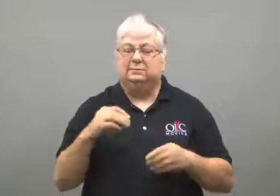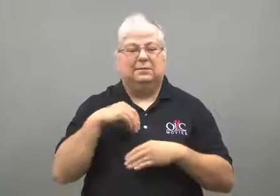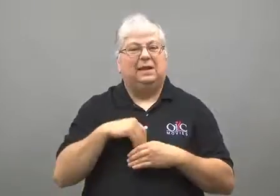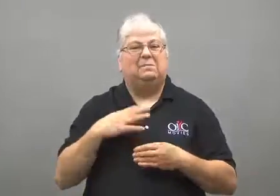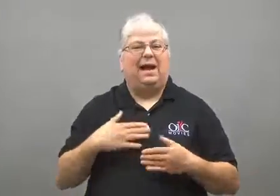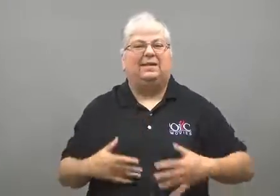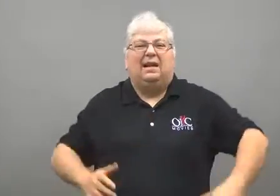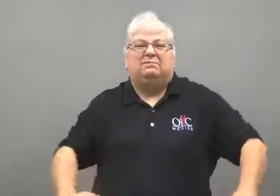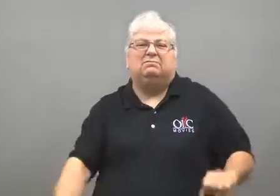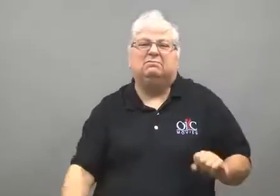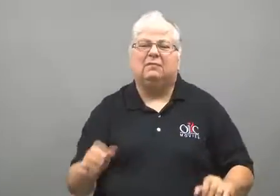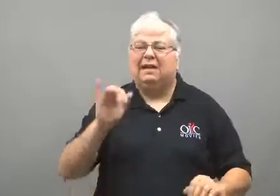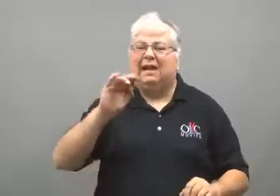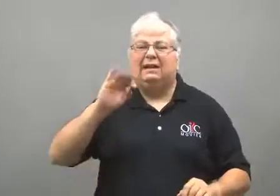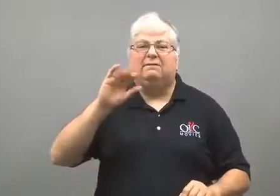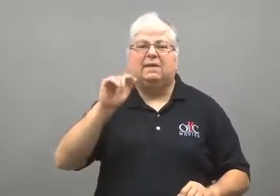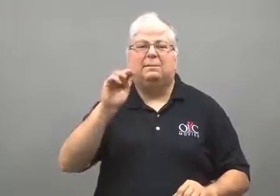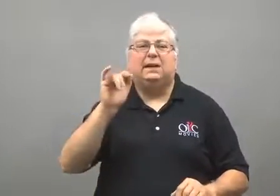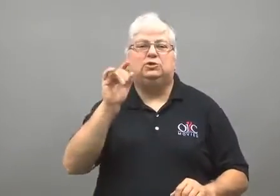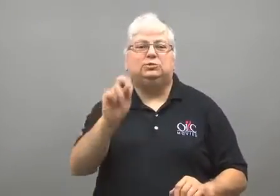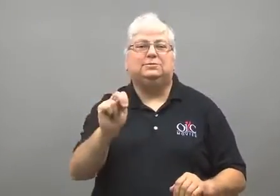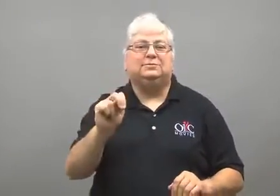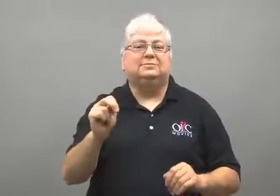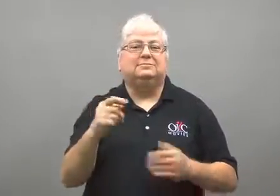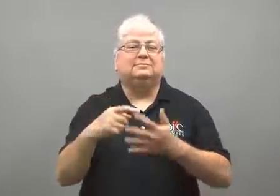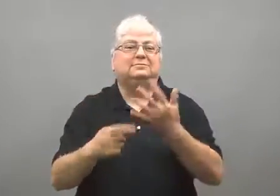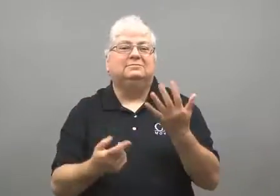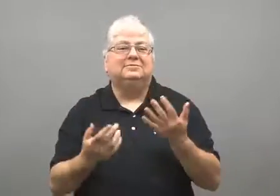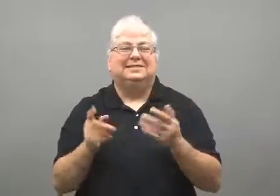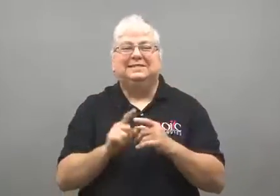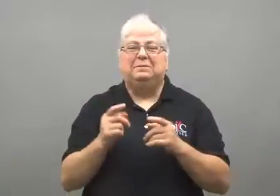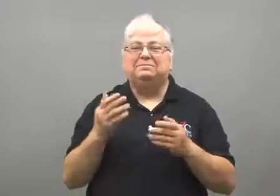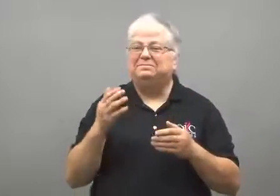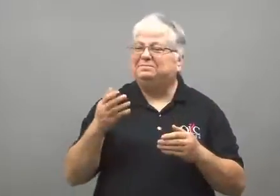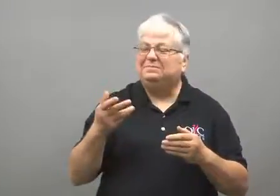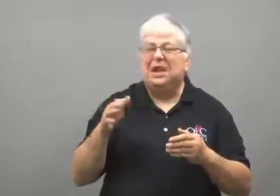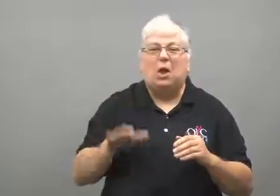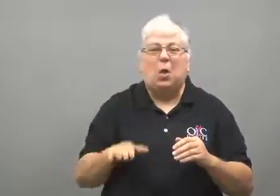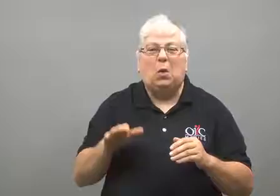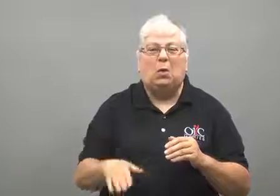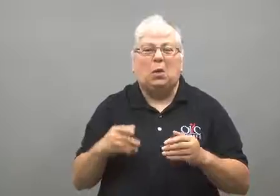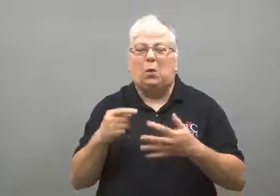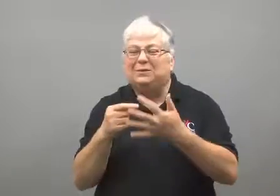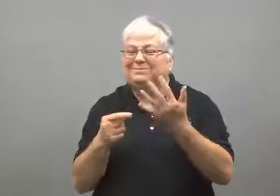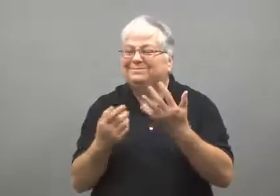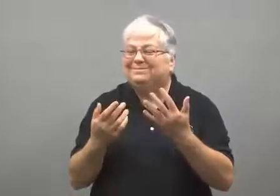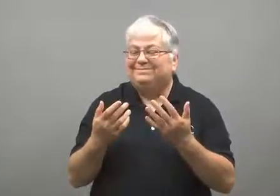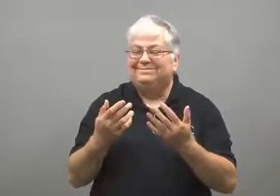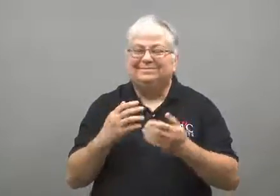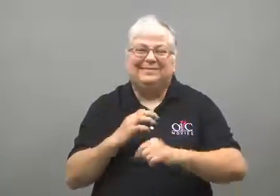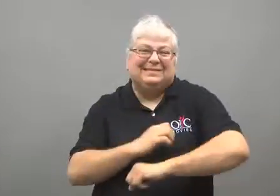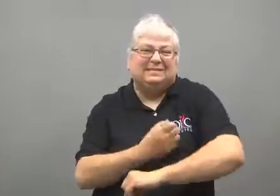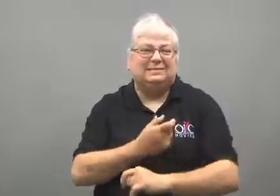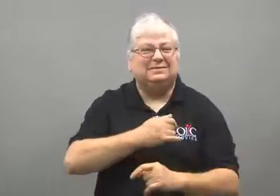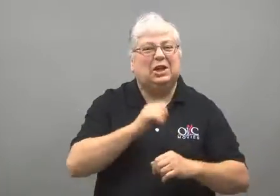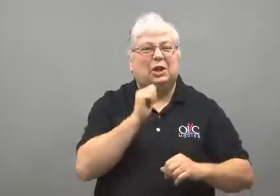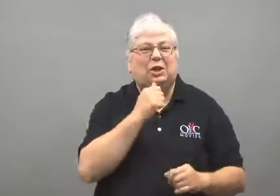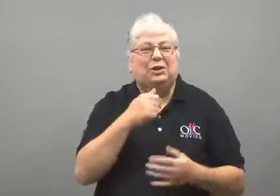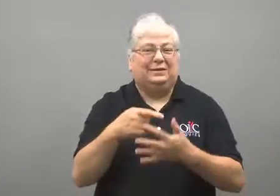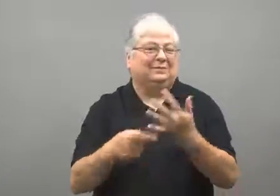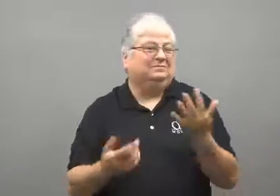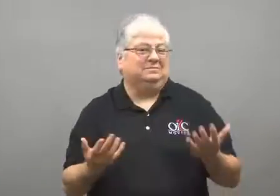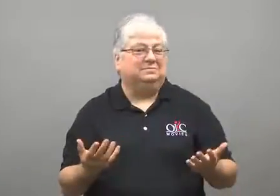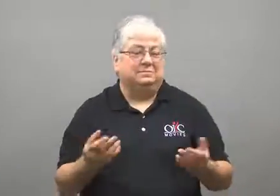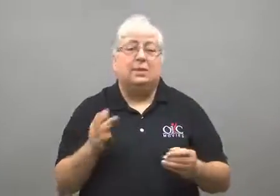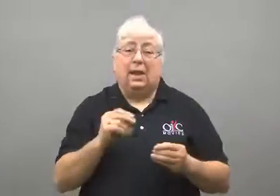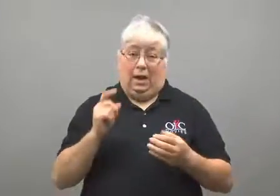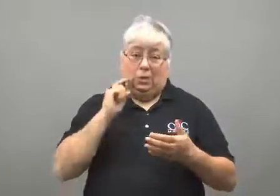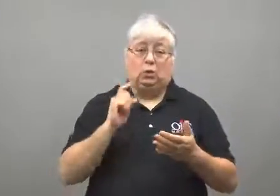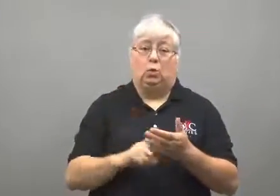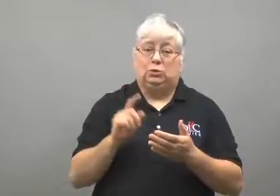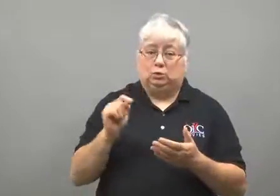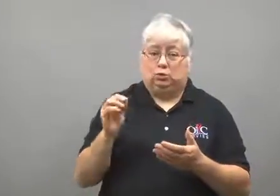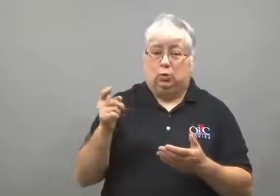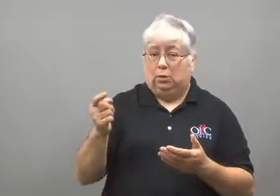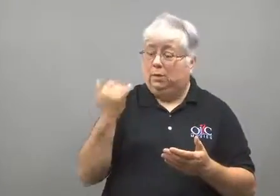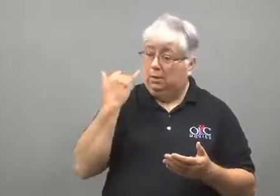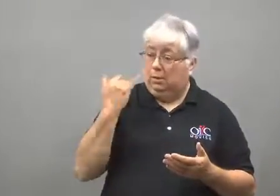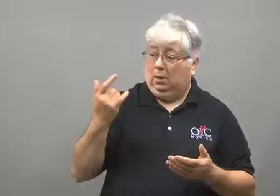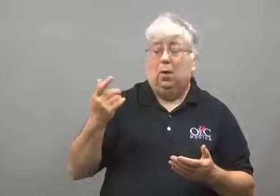and reduce the amount of low level inflammation.